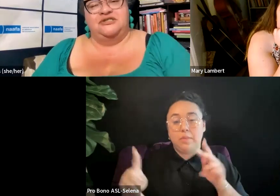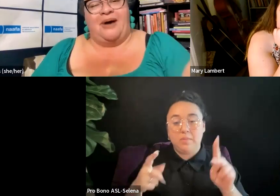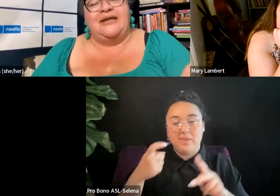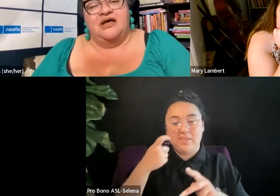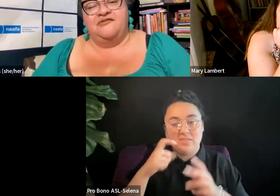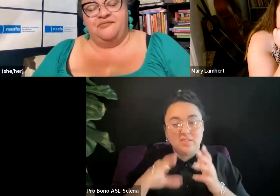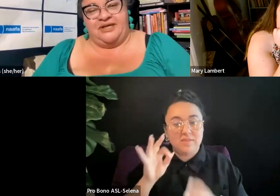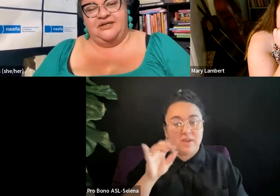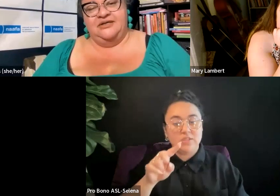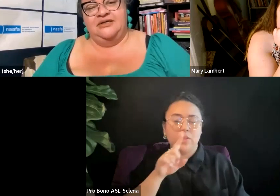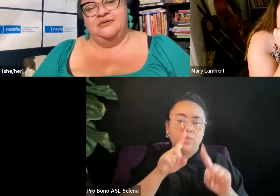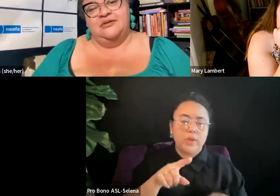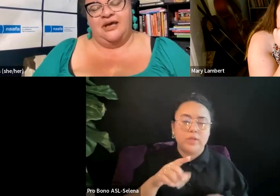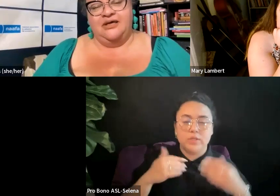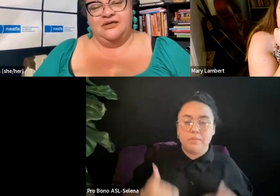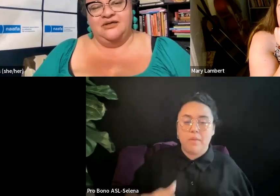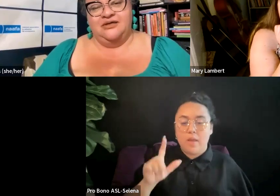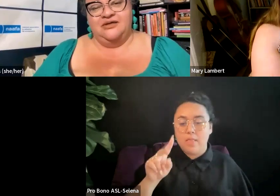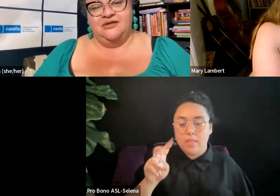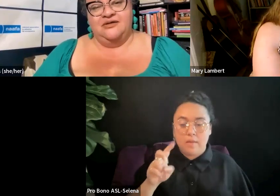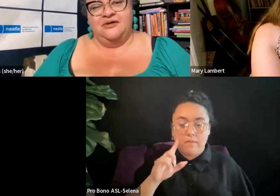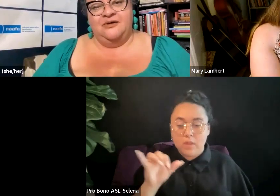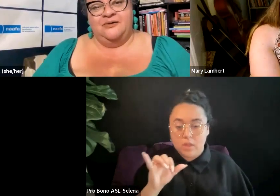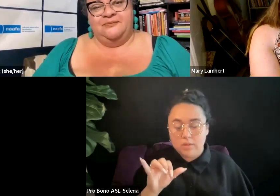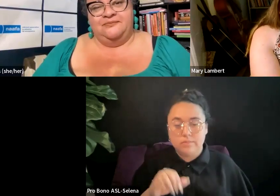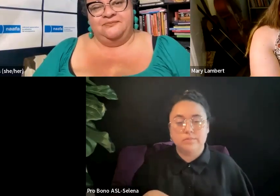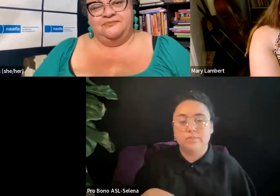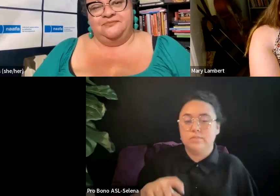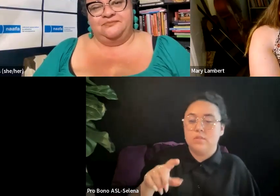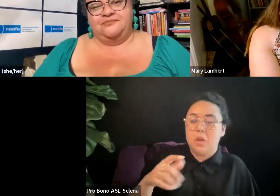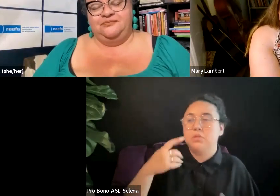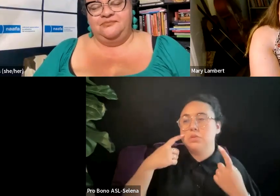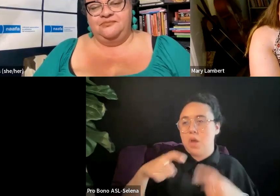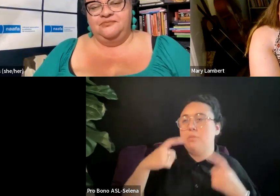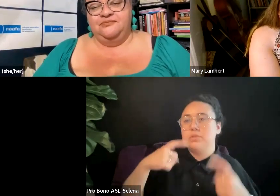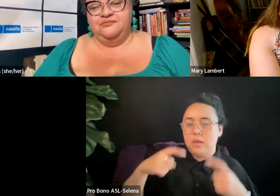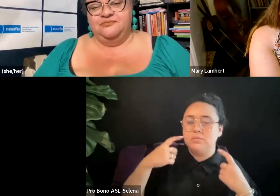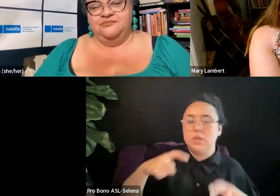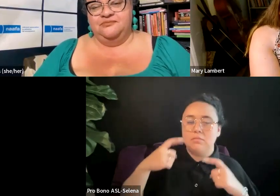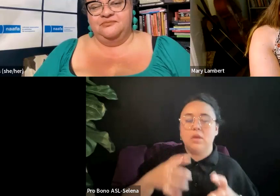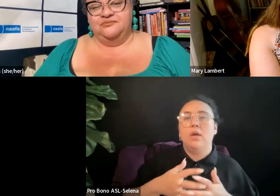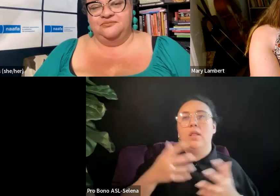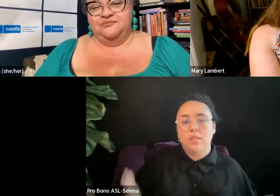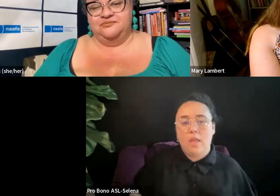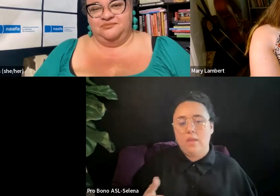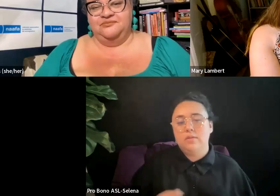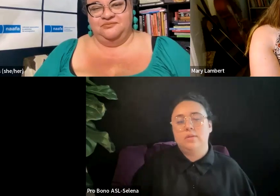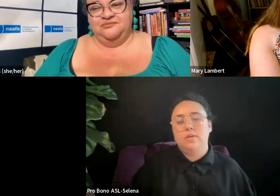to Body Love been like, oh, it's just like a sob fest. It's just like it's it's a breaking open of each other.